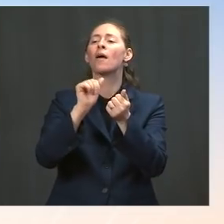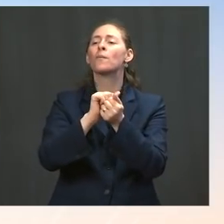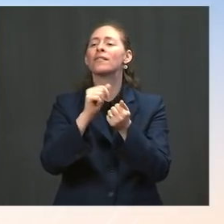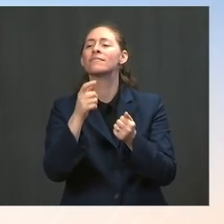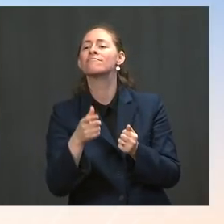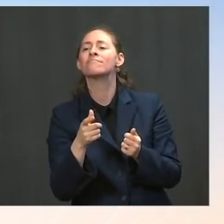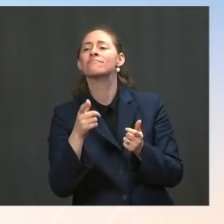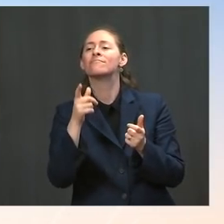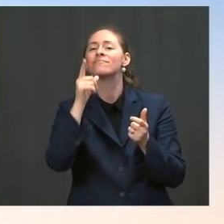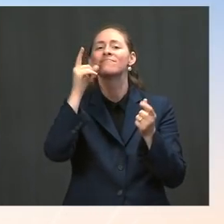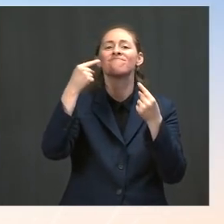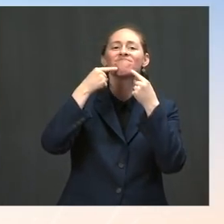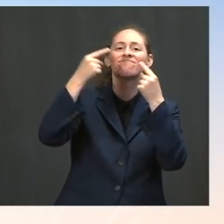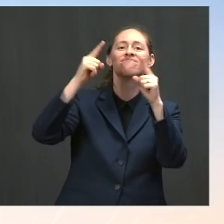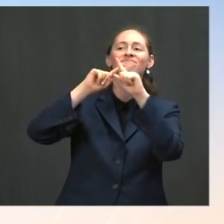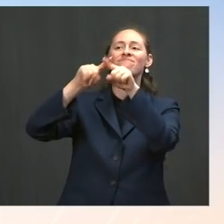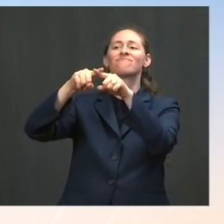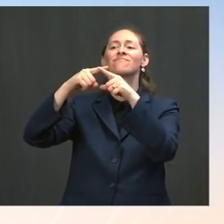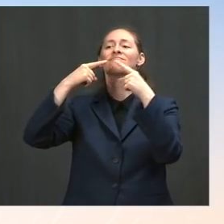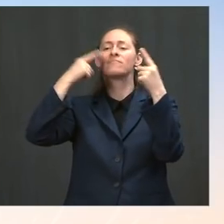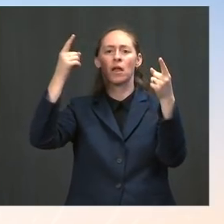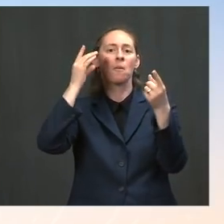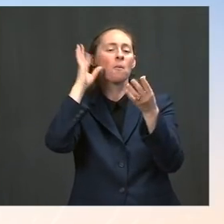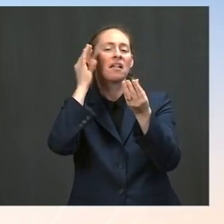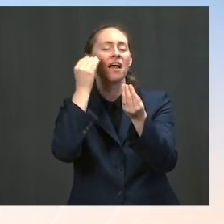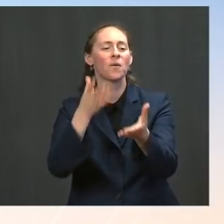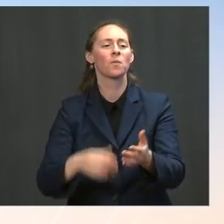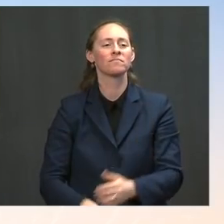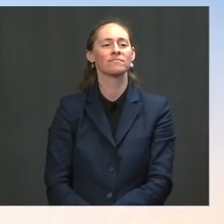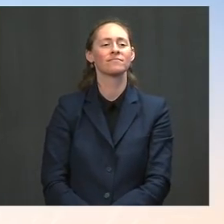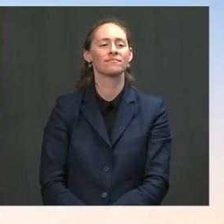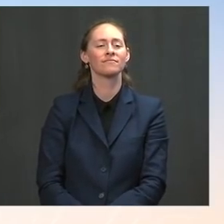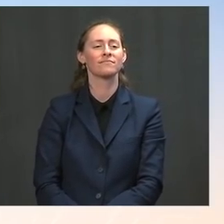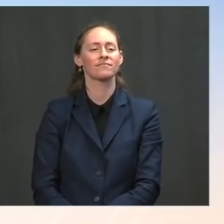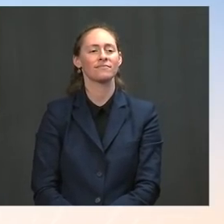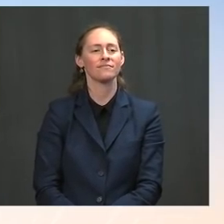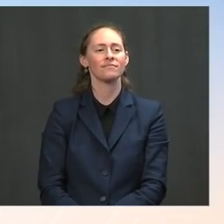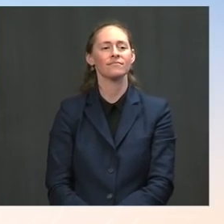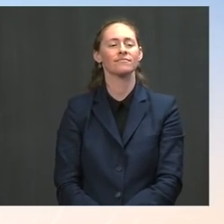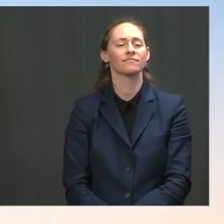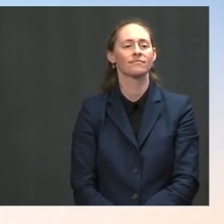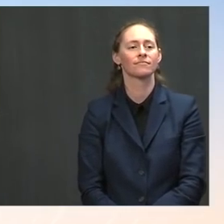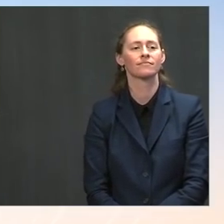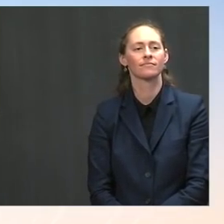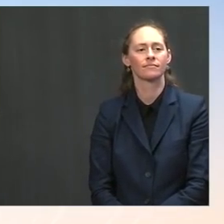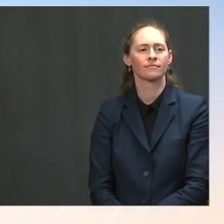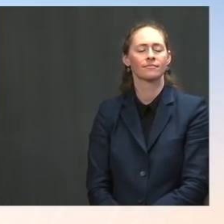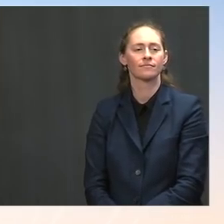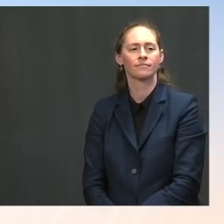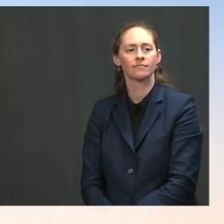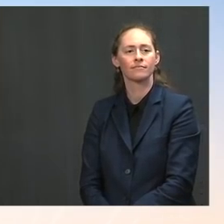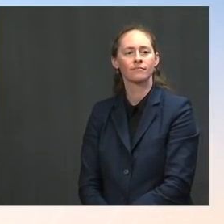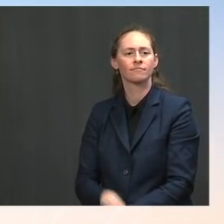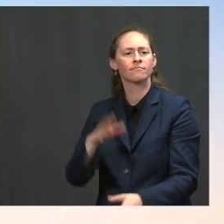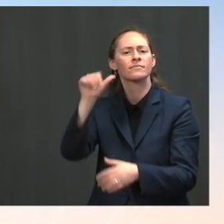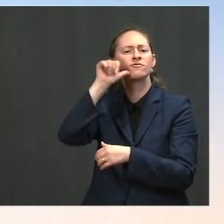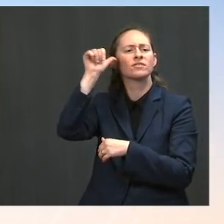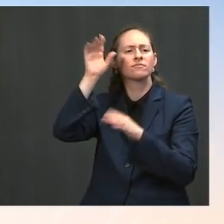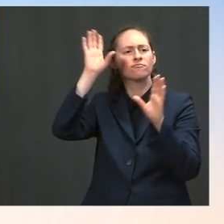The Press: And one on infrastructure. The President, yesterday in his remarks, said twice about the bipartisan package, "We shook hands on it." And he repeated himself --